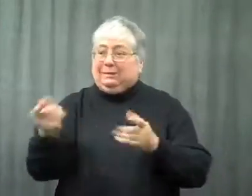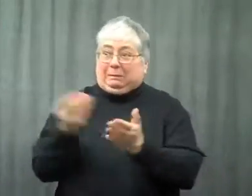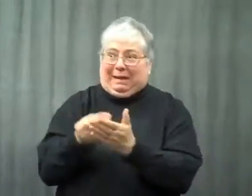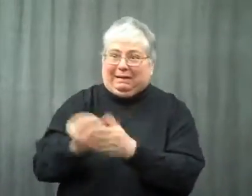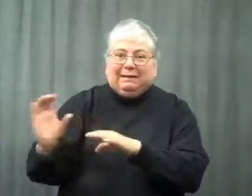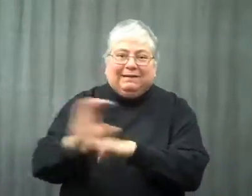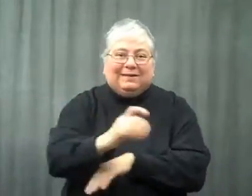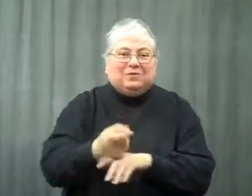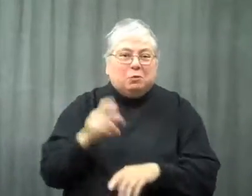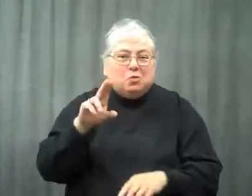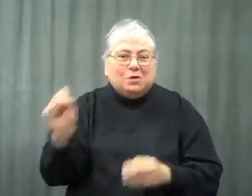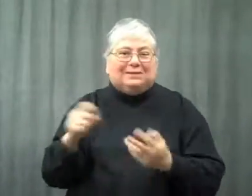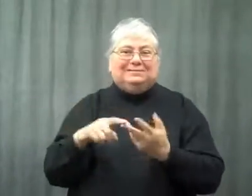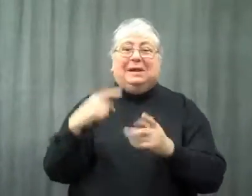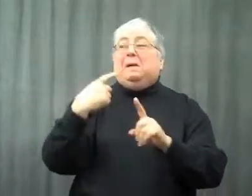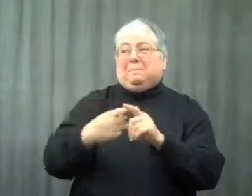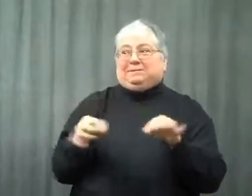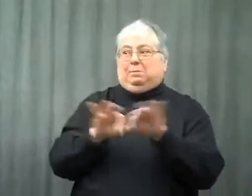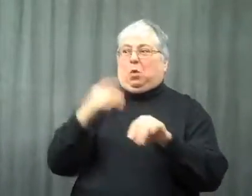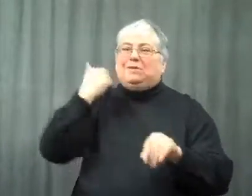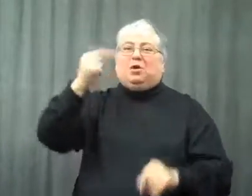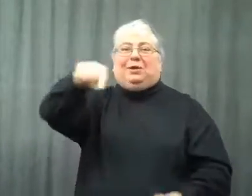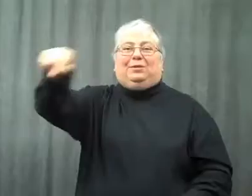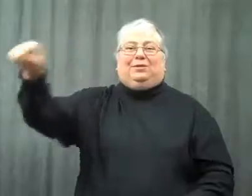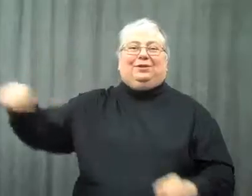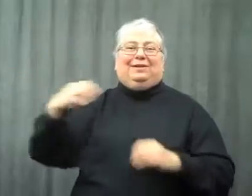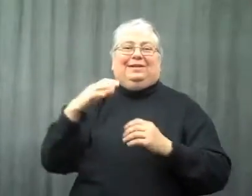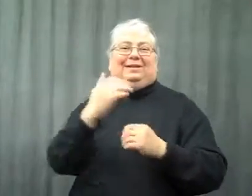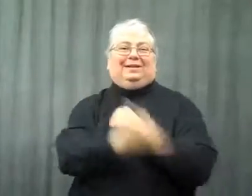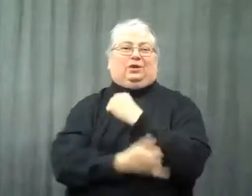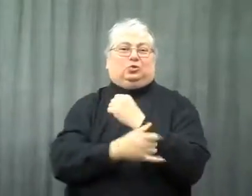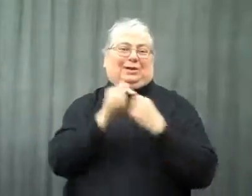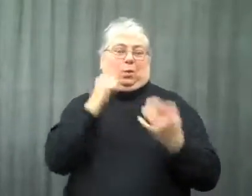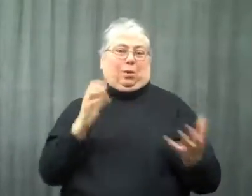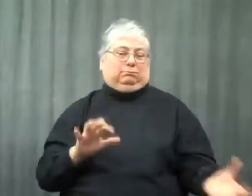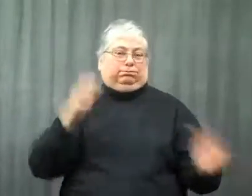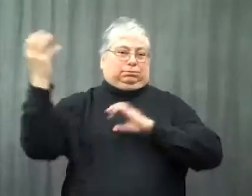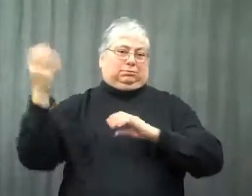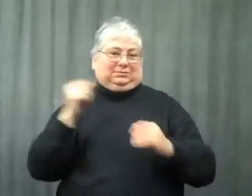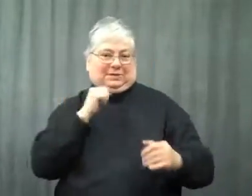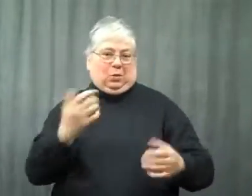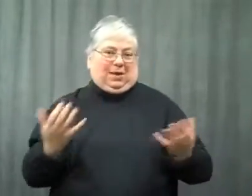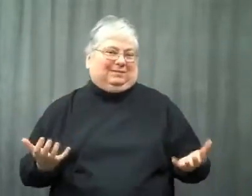not just for the money, but also for preventing chaos in other countries.